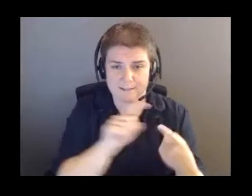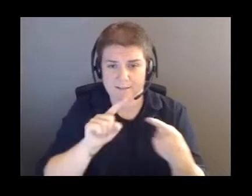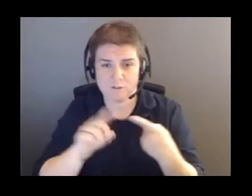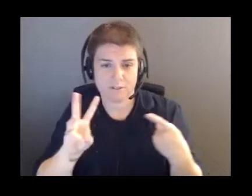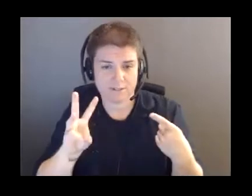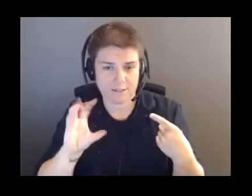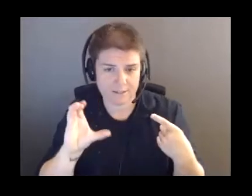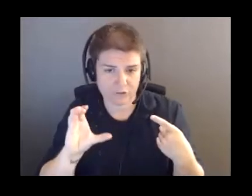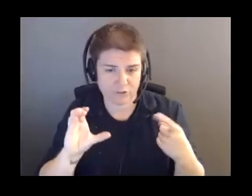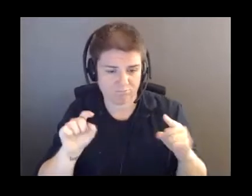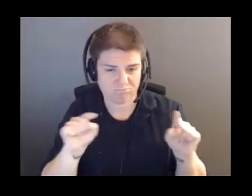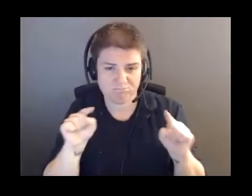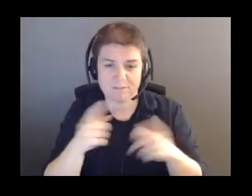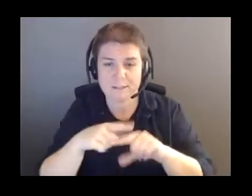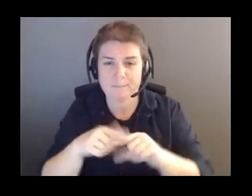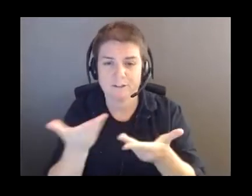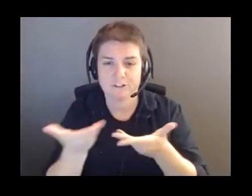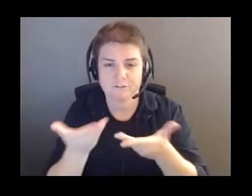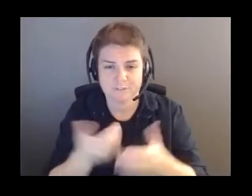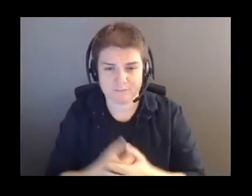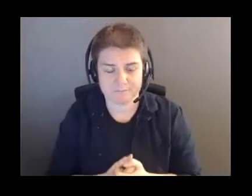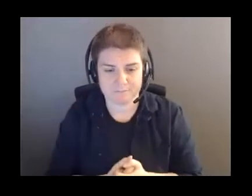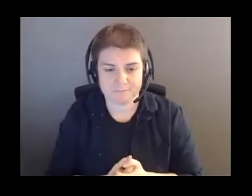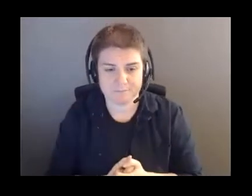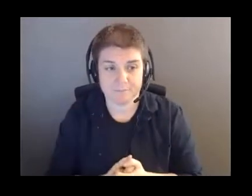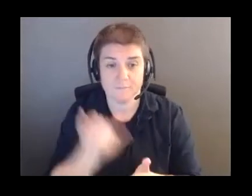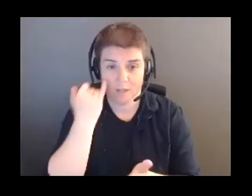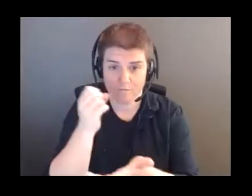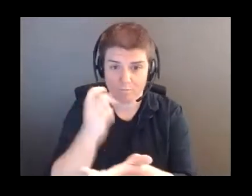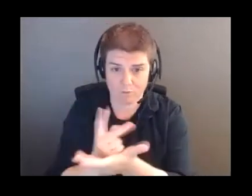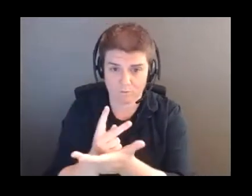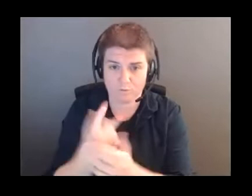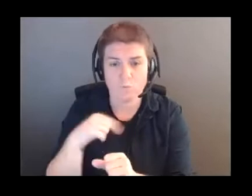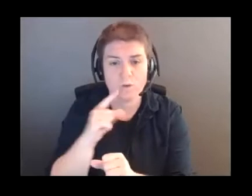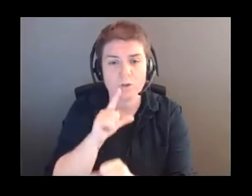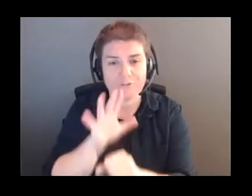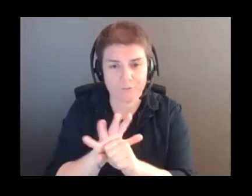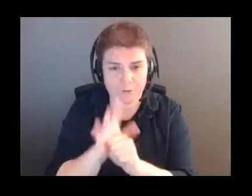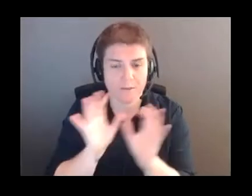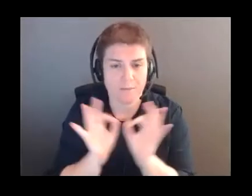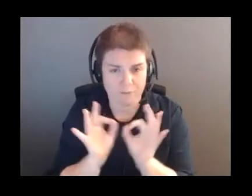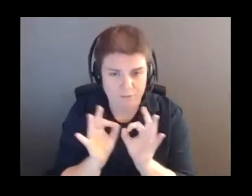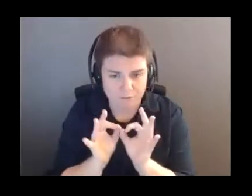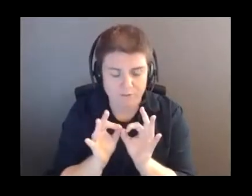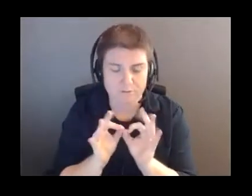depending on the service. If approved, we will confirm the amount Calgary Arts Development